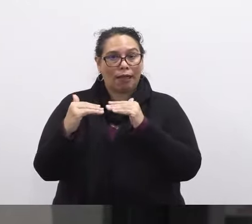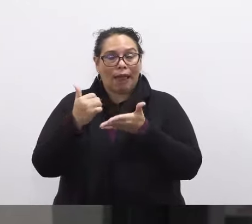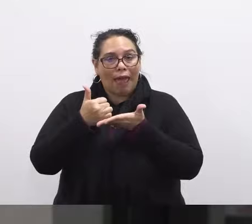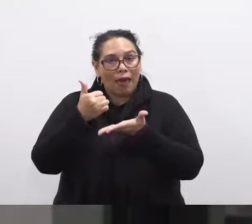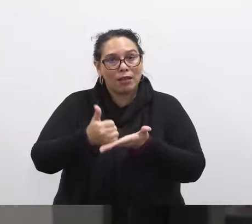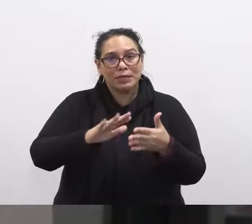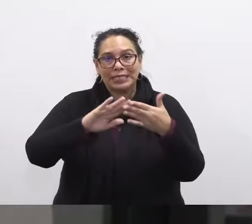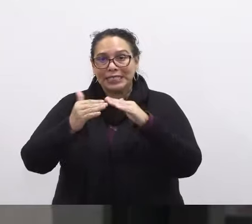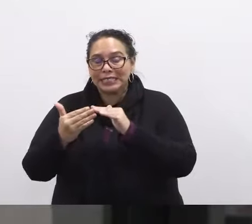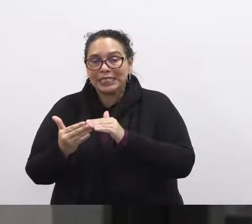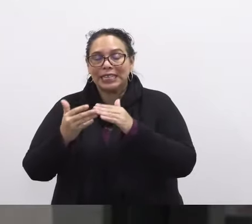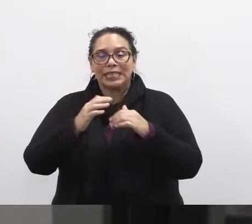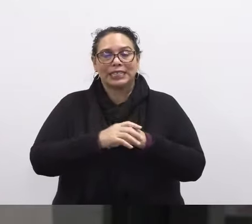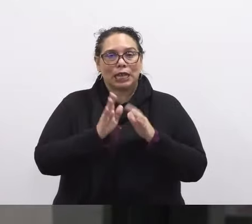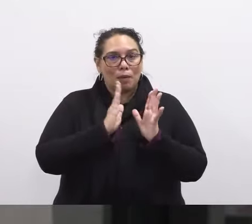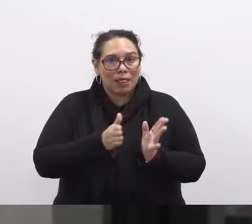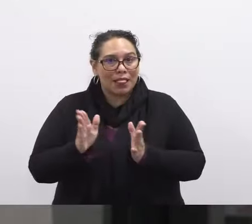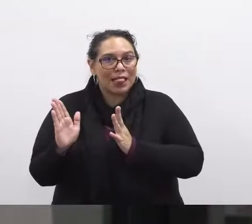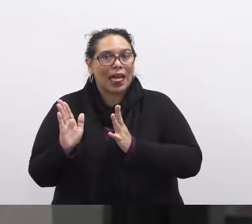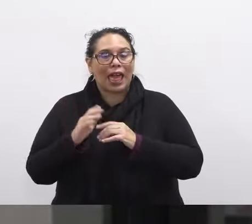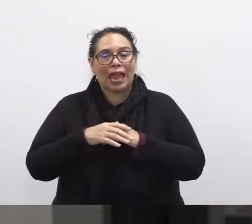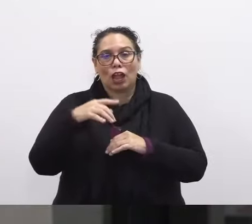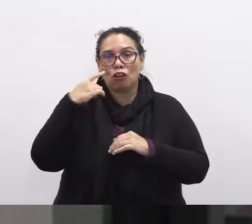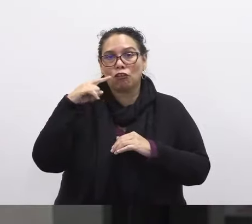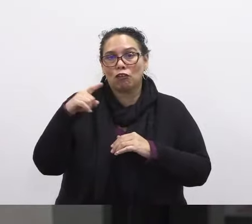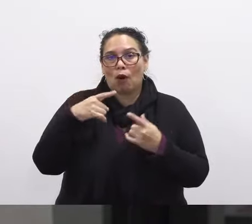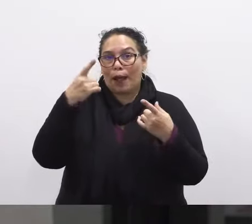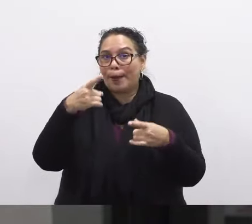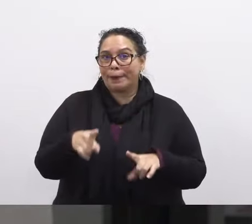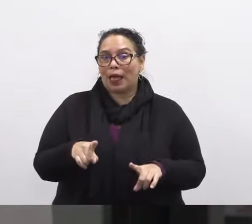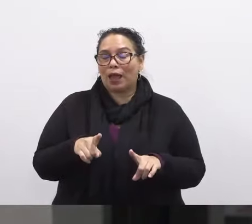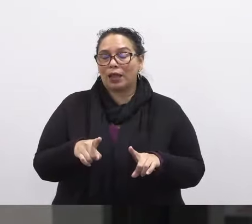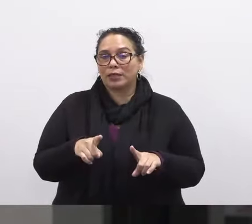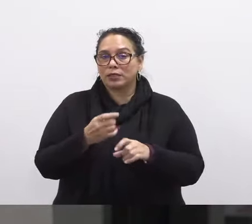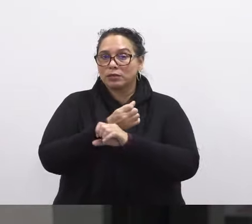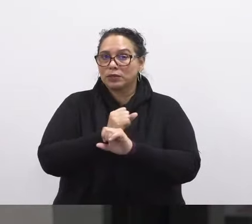and communities plan for compliance with State Bill 1383,